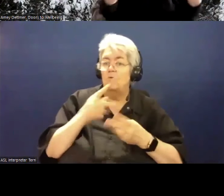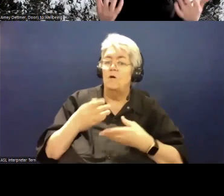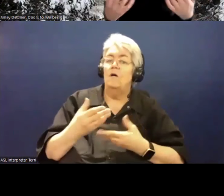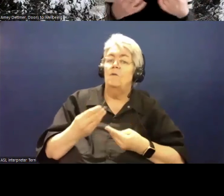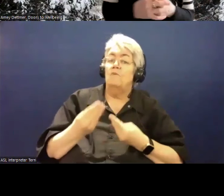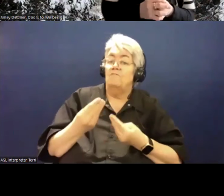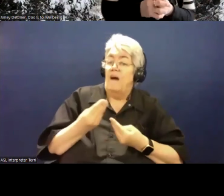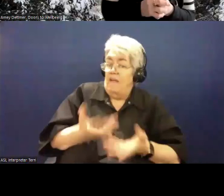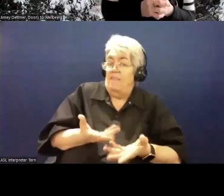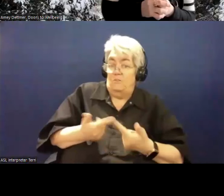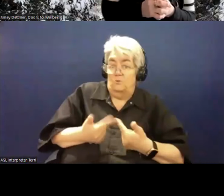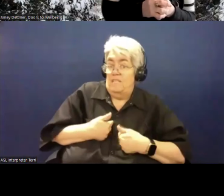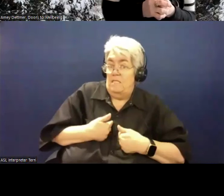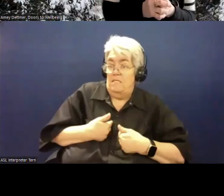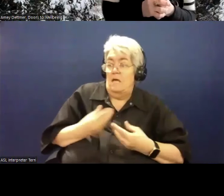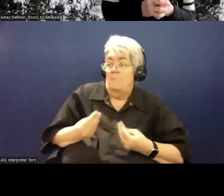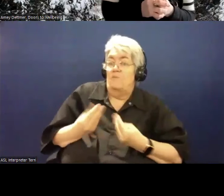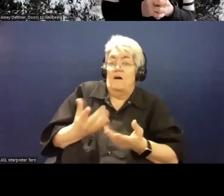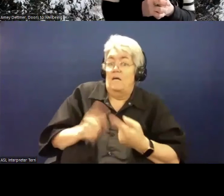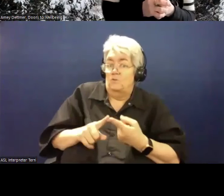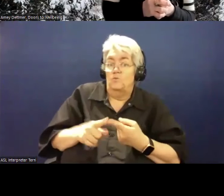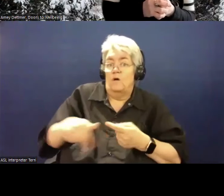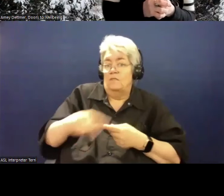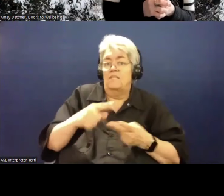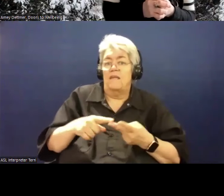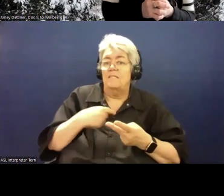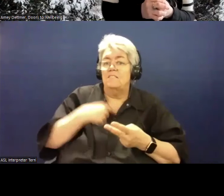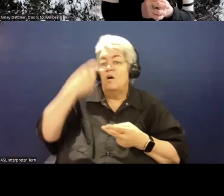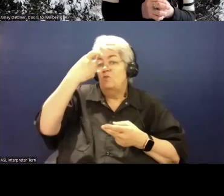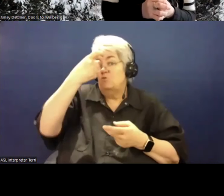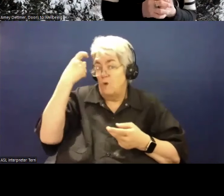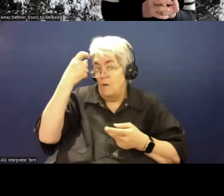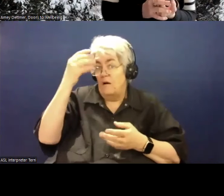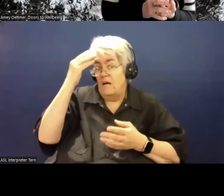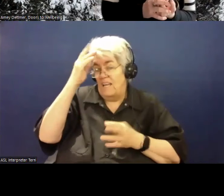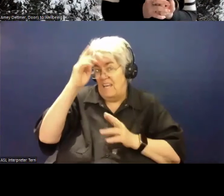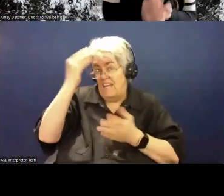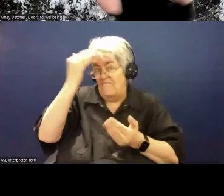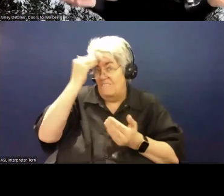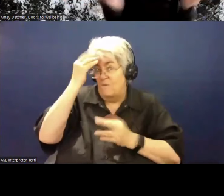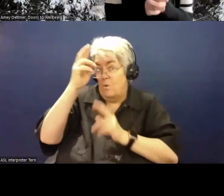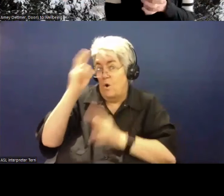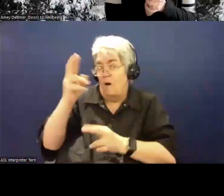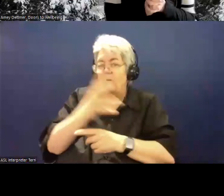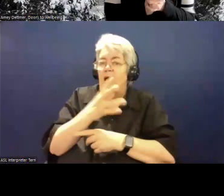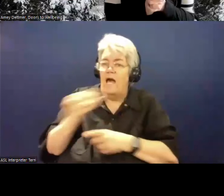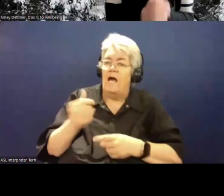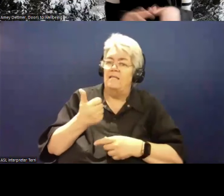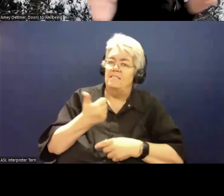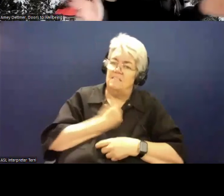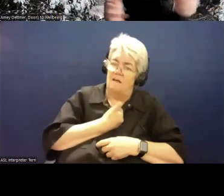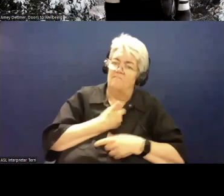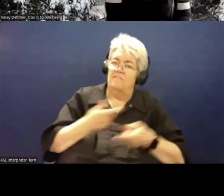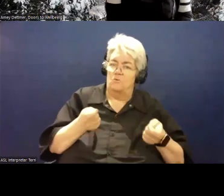AND US IN A WAY THAT IS TRAUMA INFORMED AND SELF DIRECTED. THAT IS WHAT I HAVE TO SAY AND THANK YOU AGAIN FOR HAVING ME AND